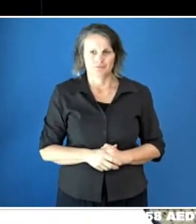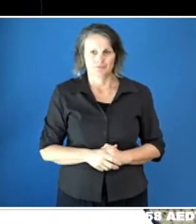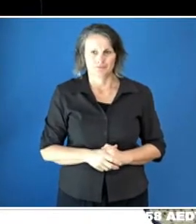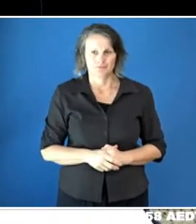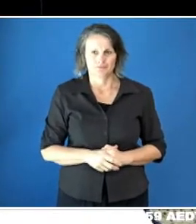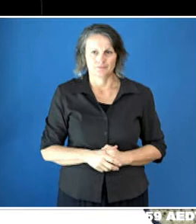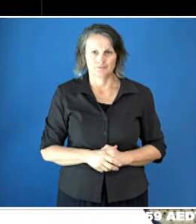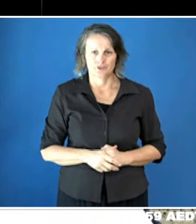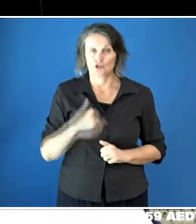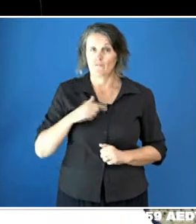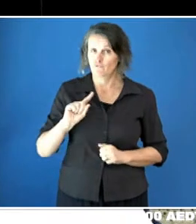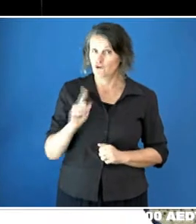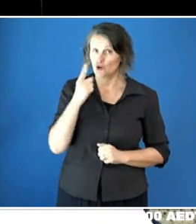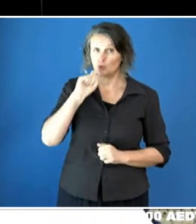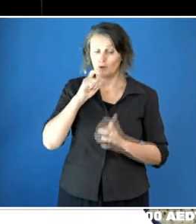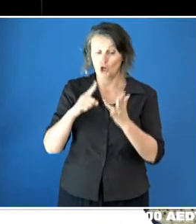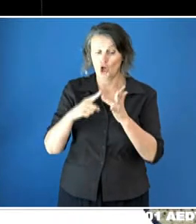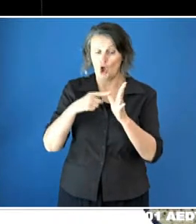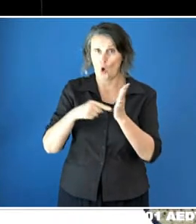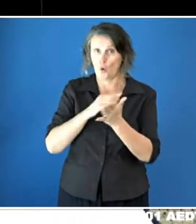You have got the Bible here, hand on the Bible.